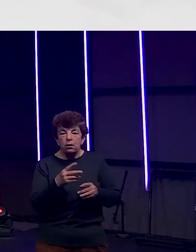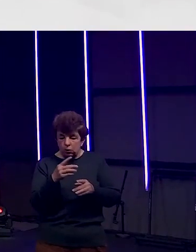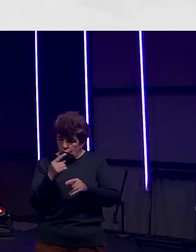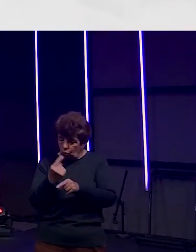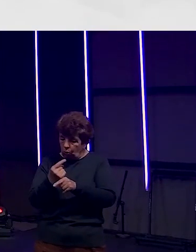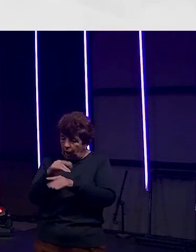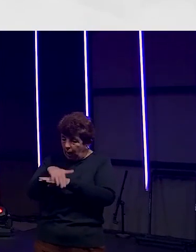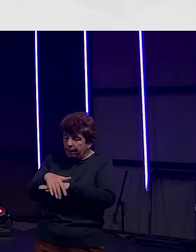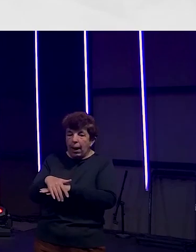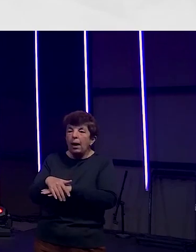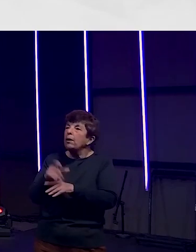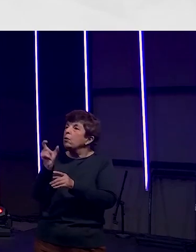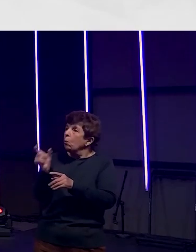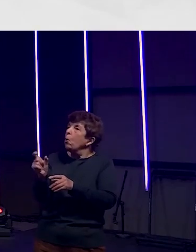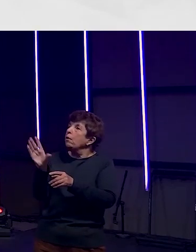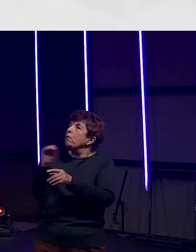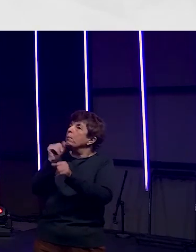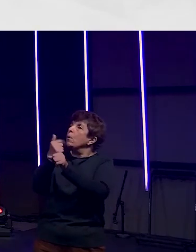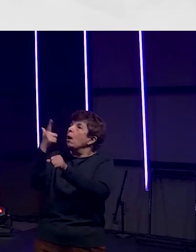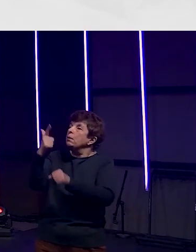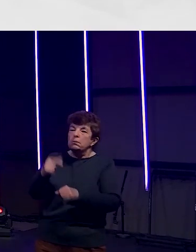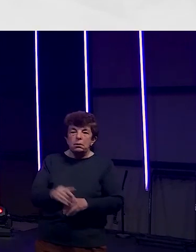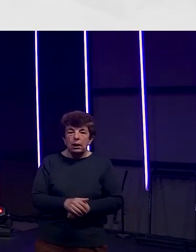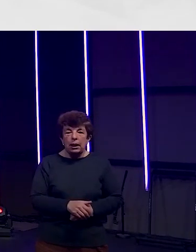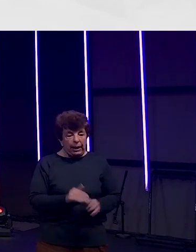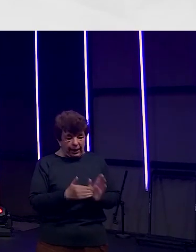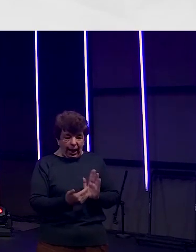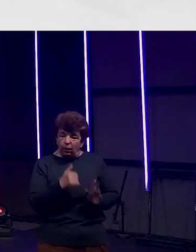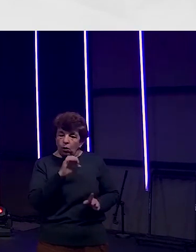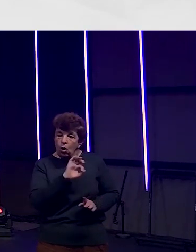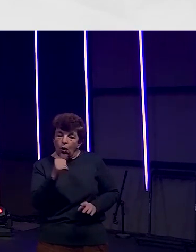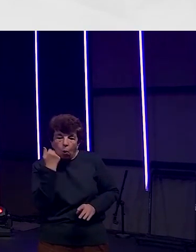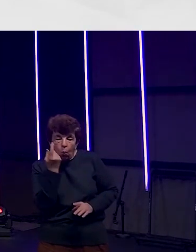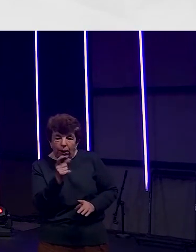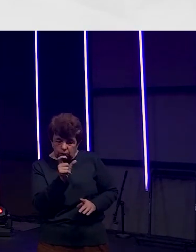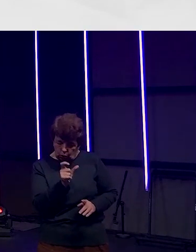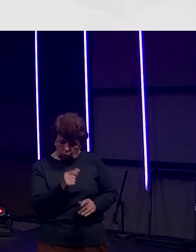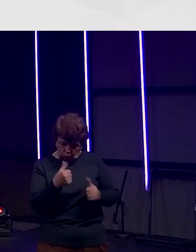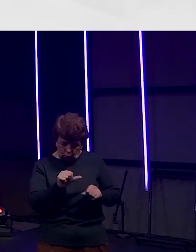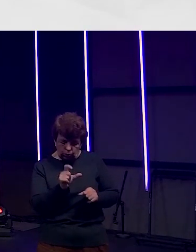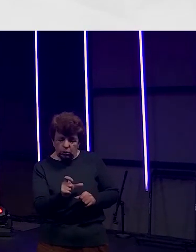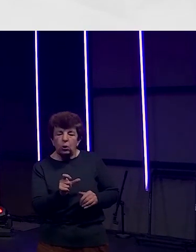the Word of God. Now it doesn't always use that phrase the Word of God